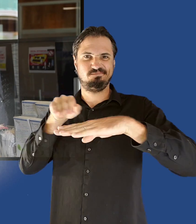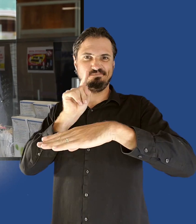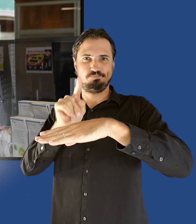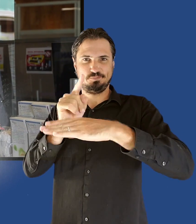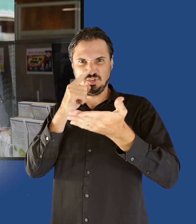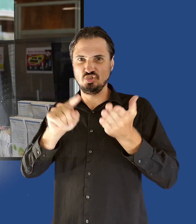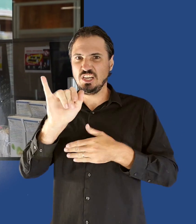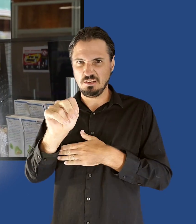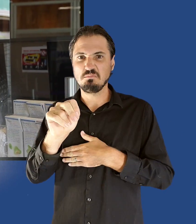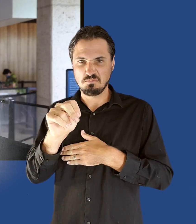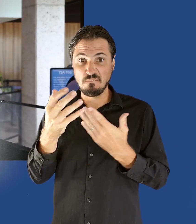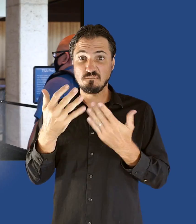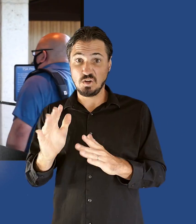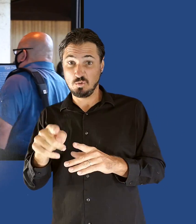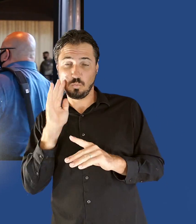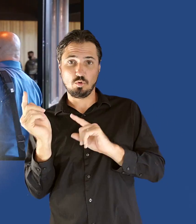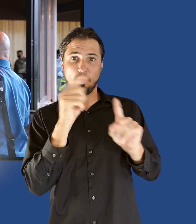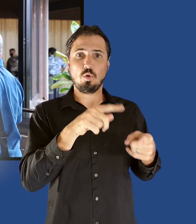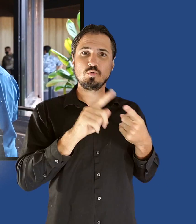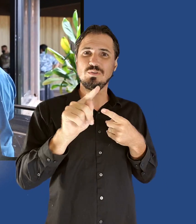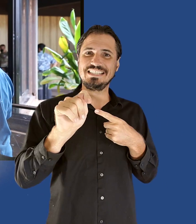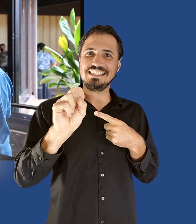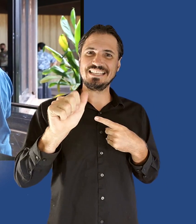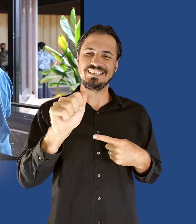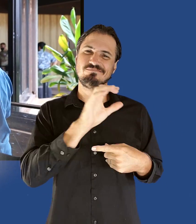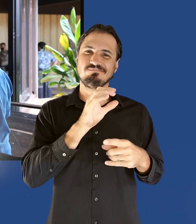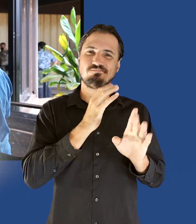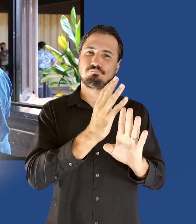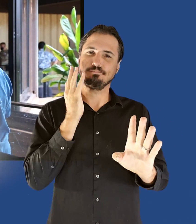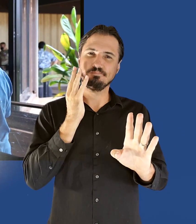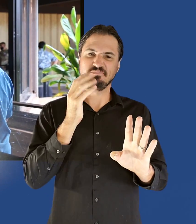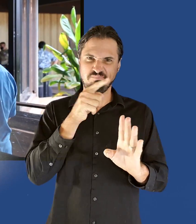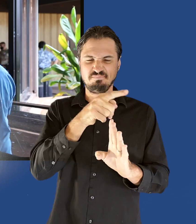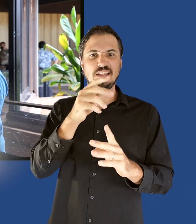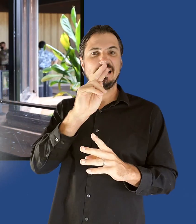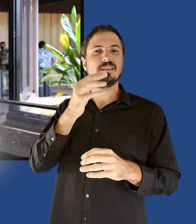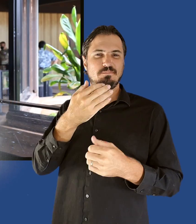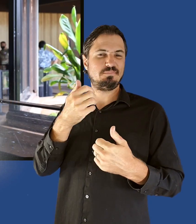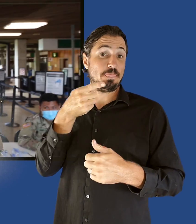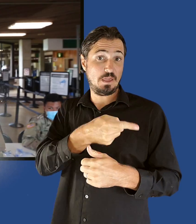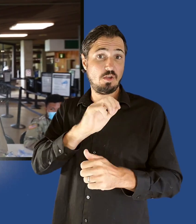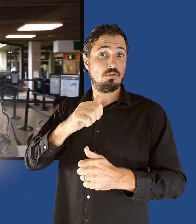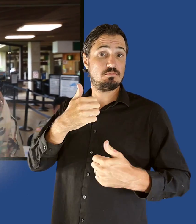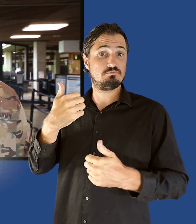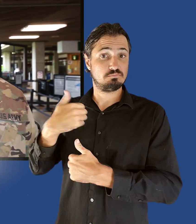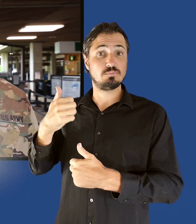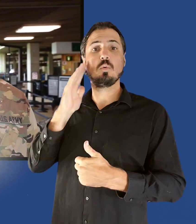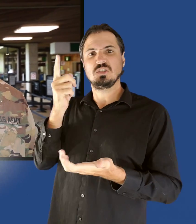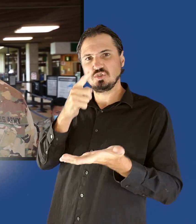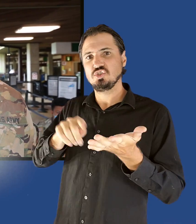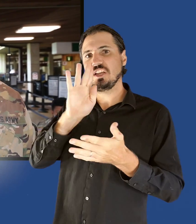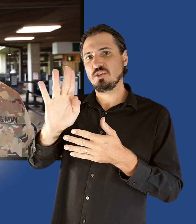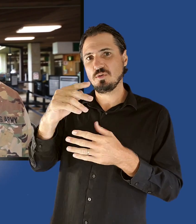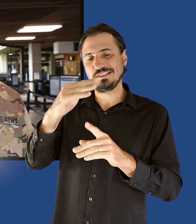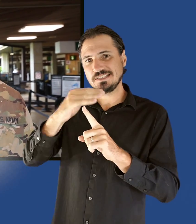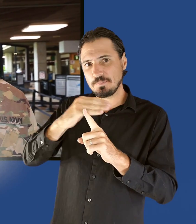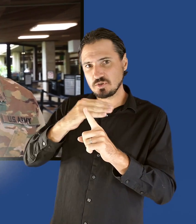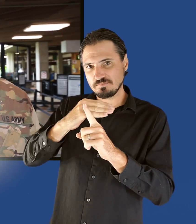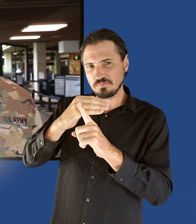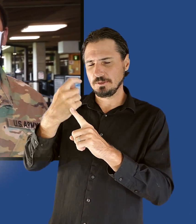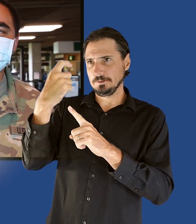You will then proceed to the TSA screening line, where you will be met by National Guard personnel who will check your temperature with a non-contact infrared device.